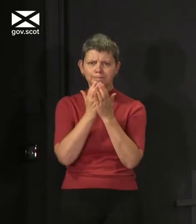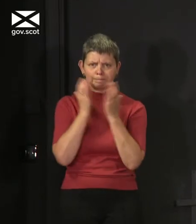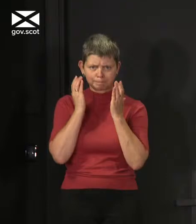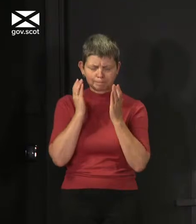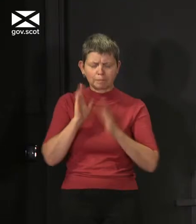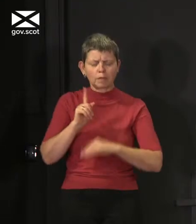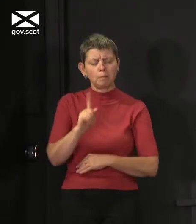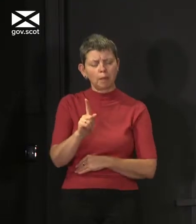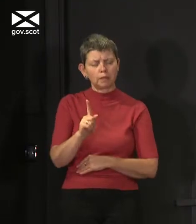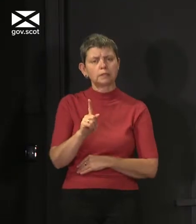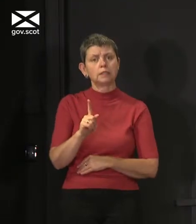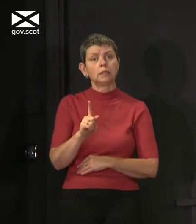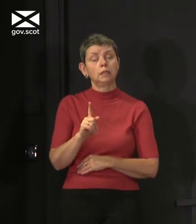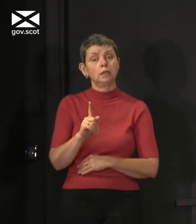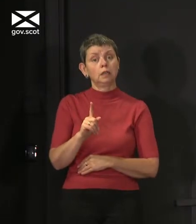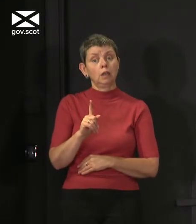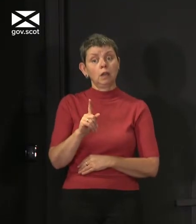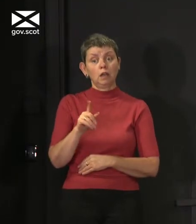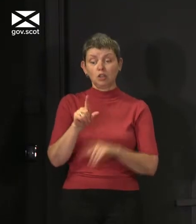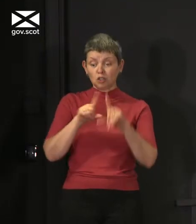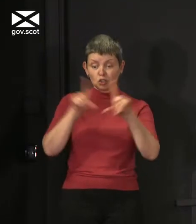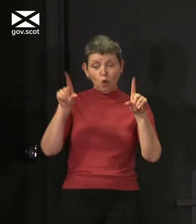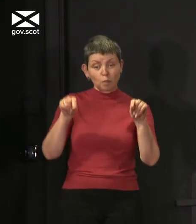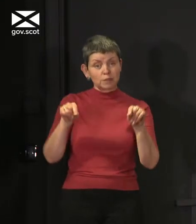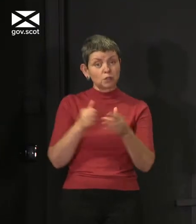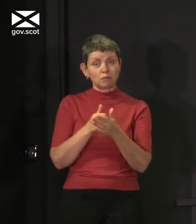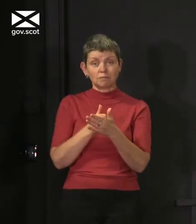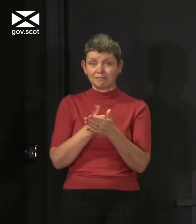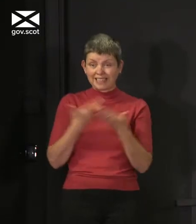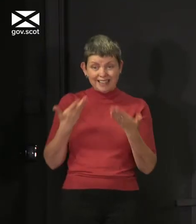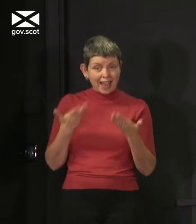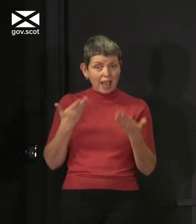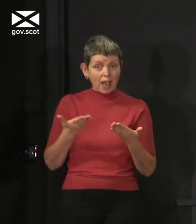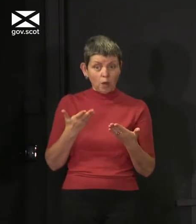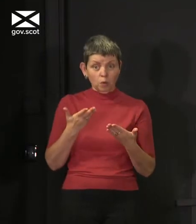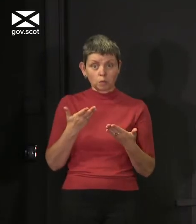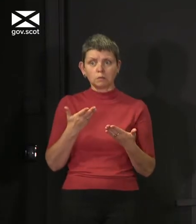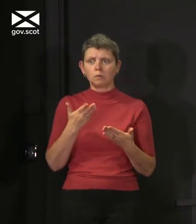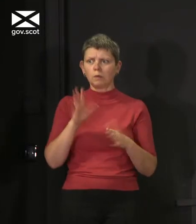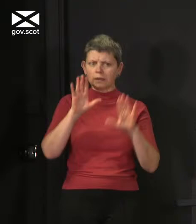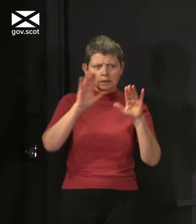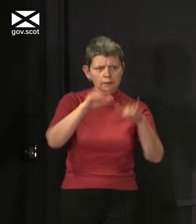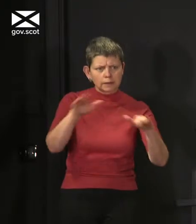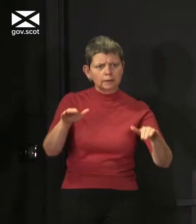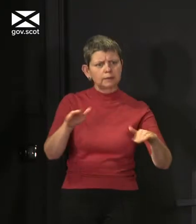mandatory. But shops are already advising customers on physical distancing, on hand